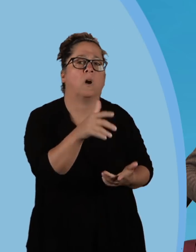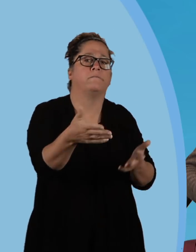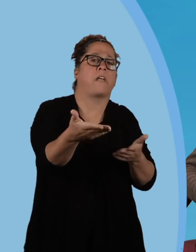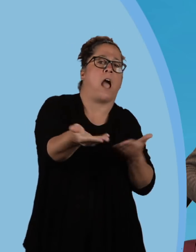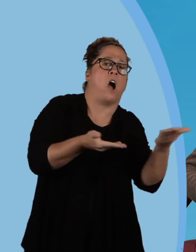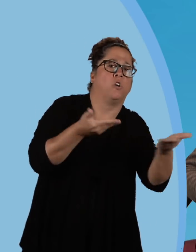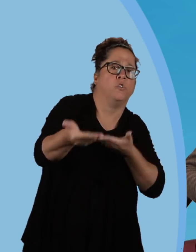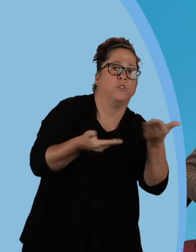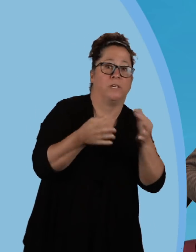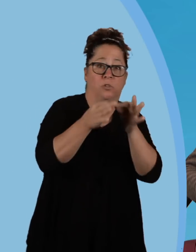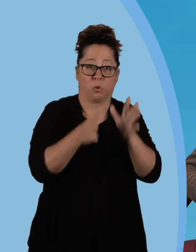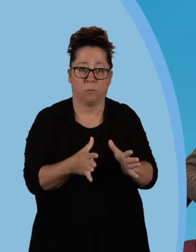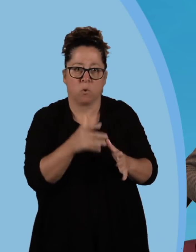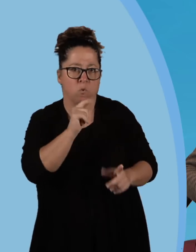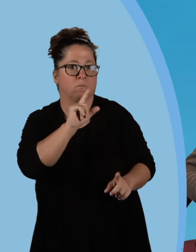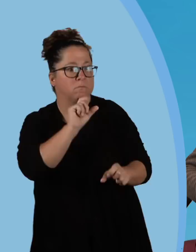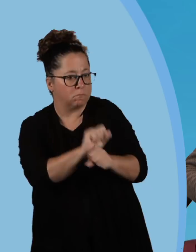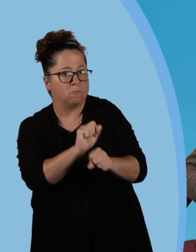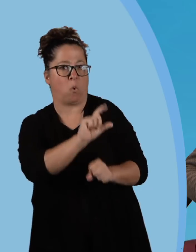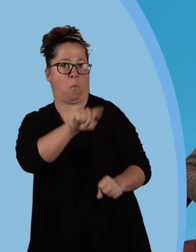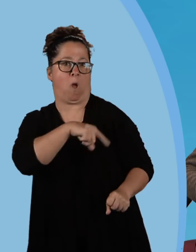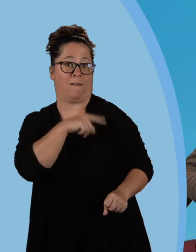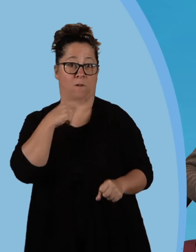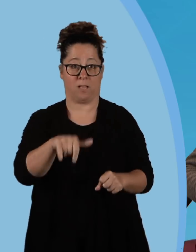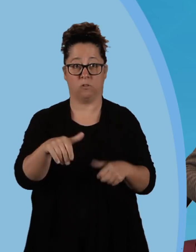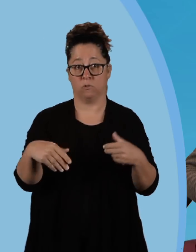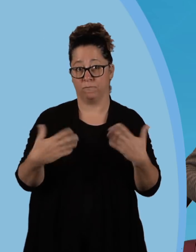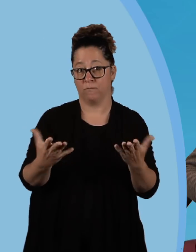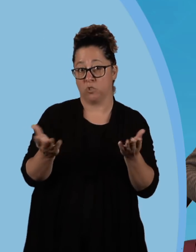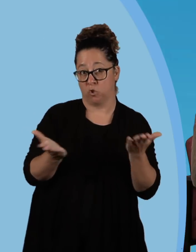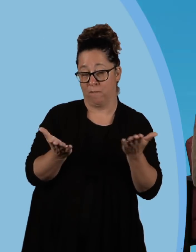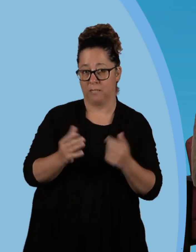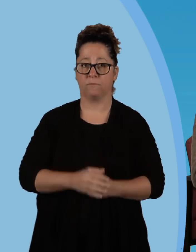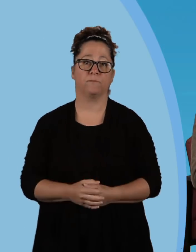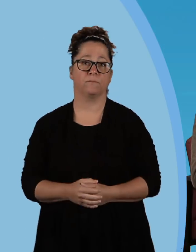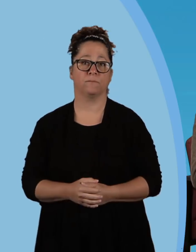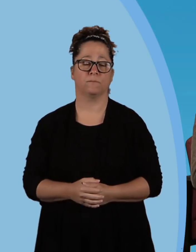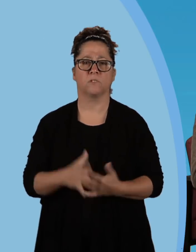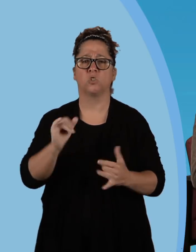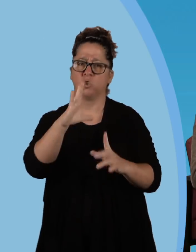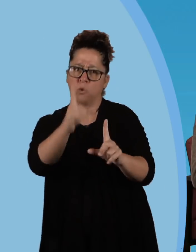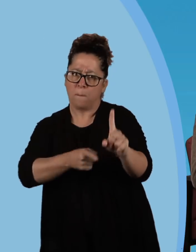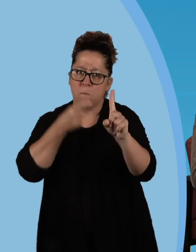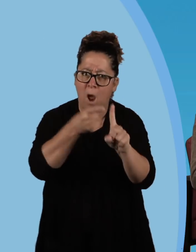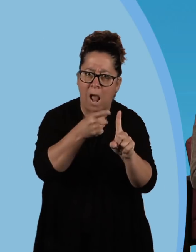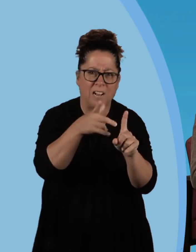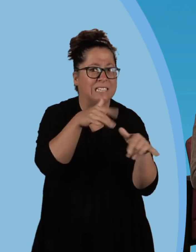are hiring individuals who are actually qualified to do this service. And I should point out that this is the same